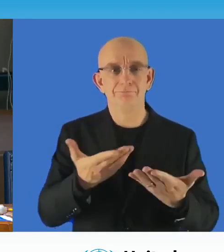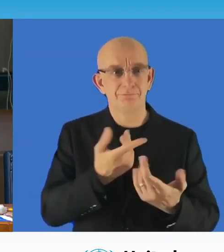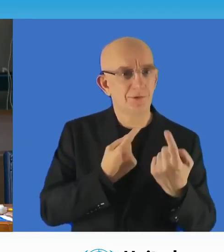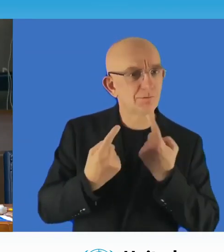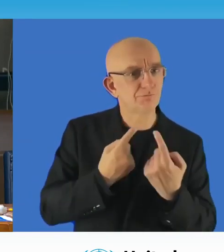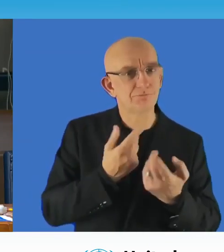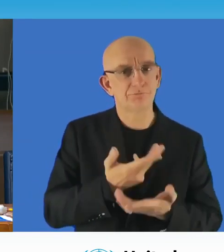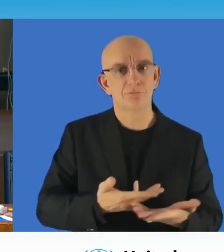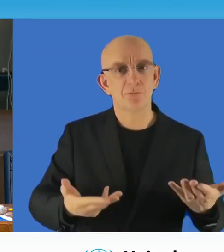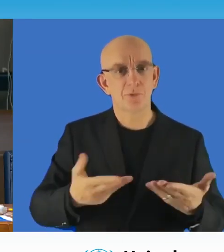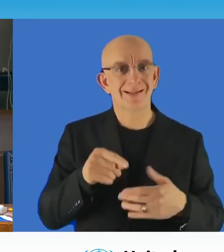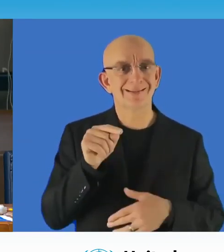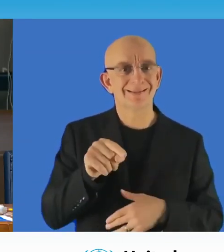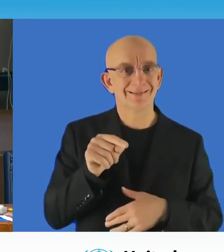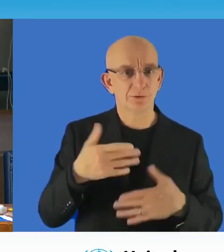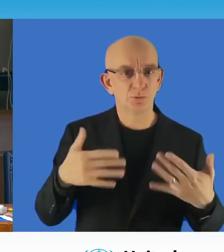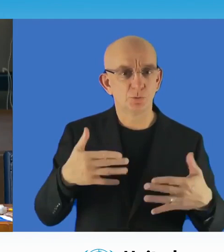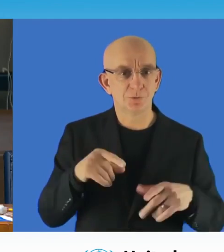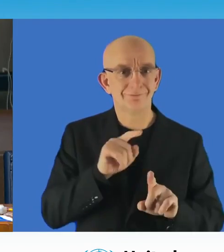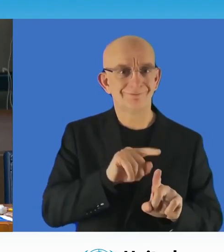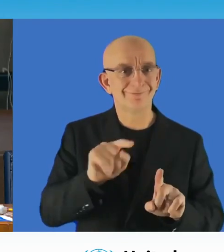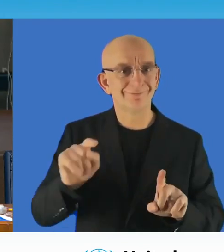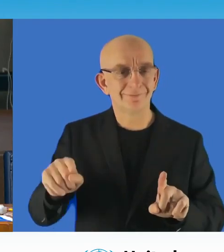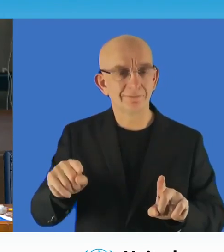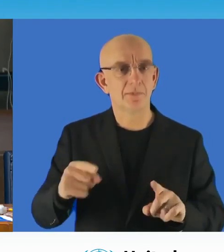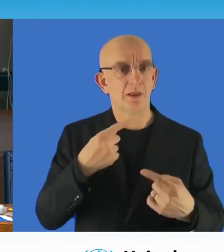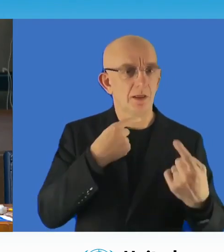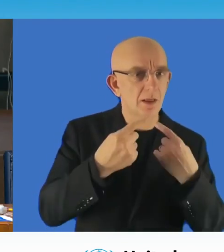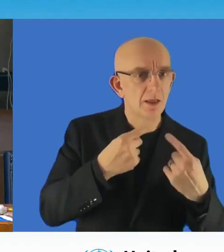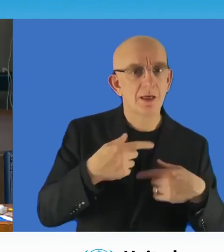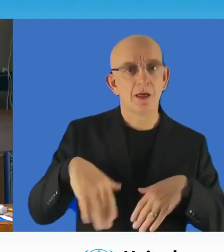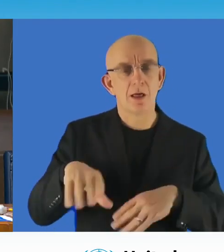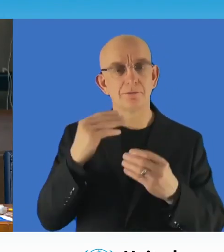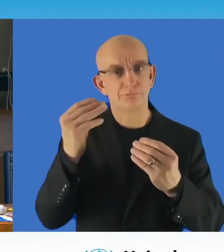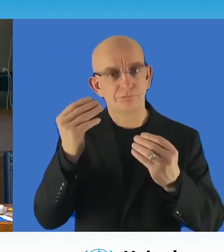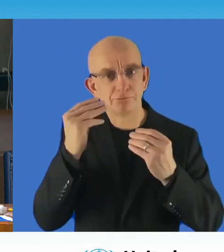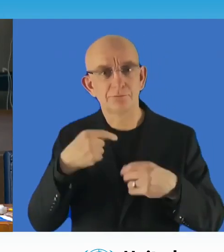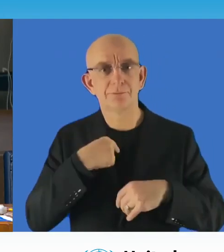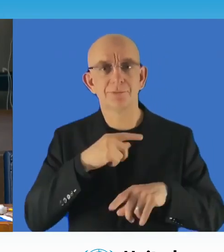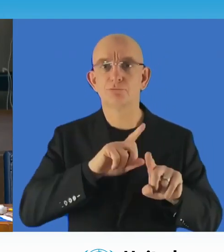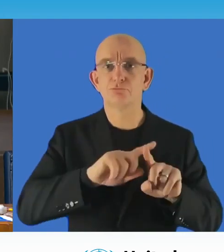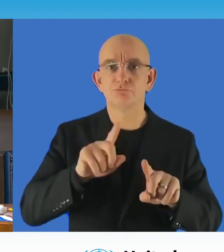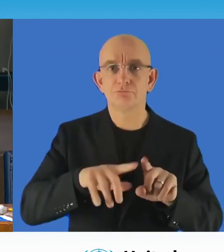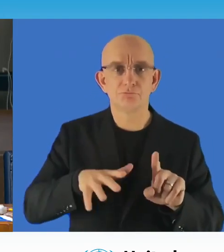kept telling me and teaching me with every speech and every show and every site event